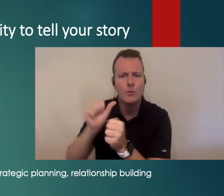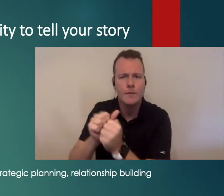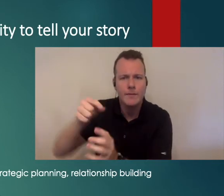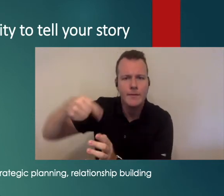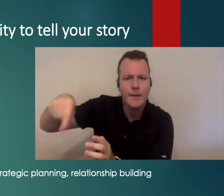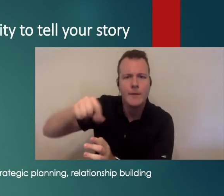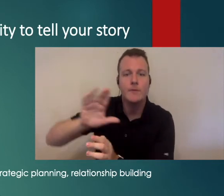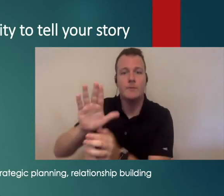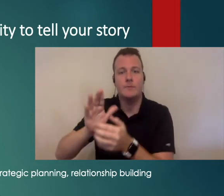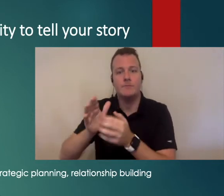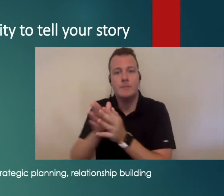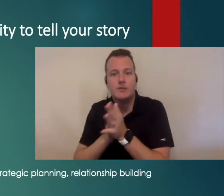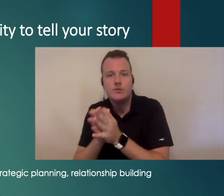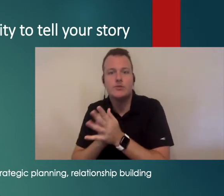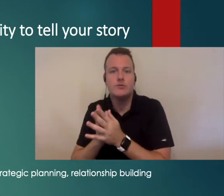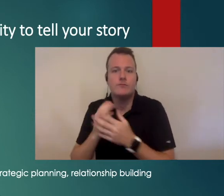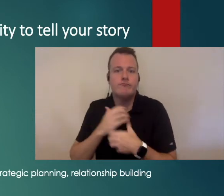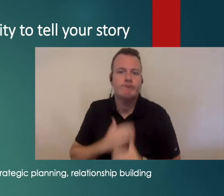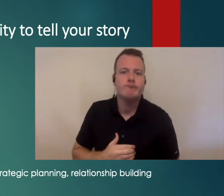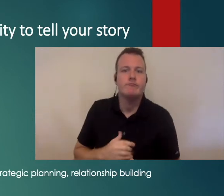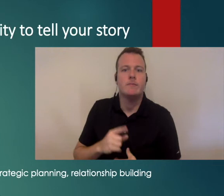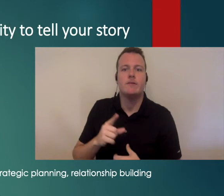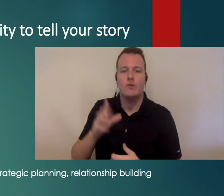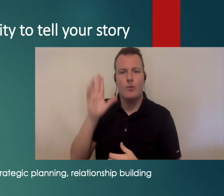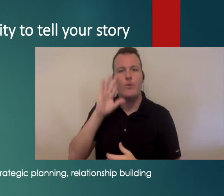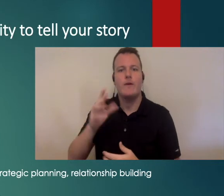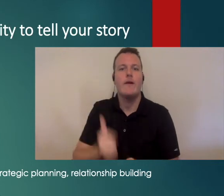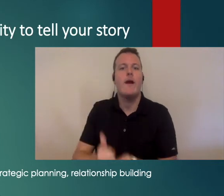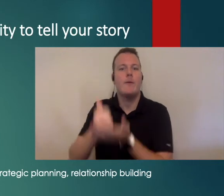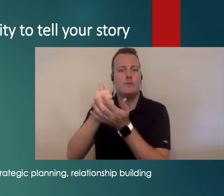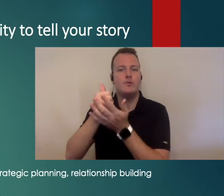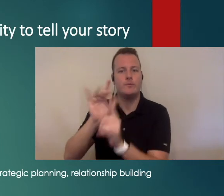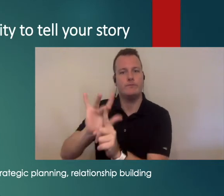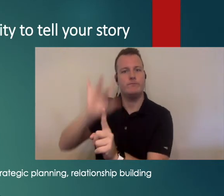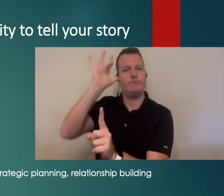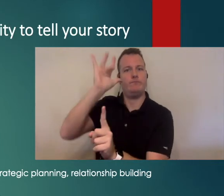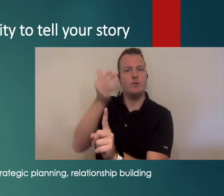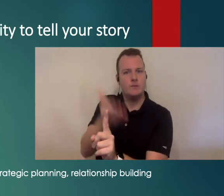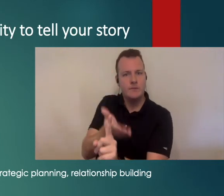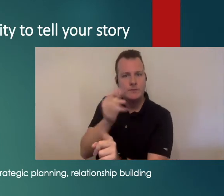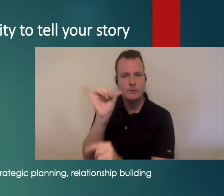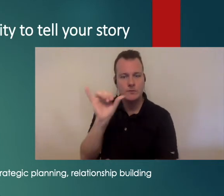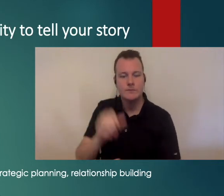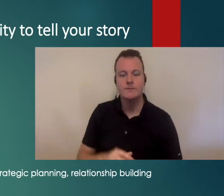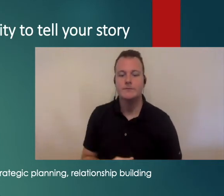your passion is. And that's going to help pull you apart as well. And I am married